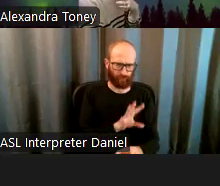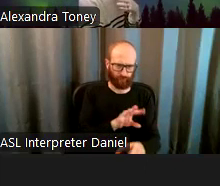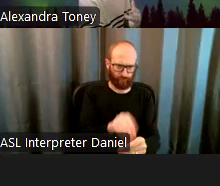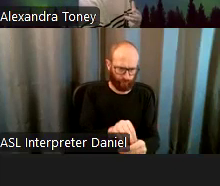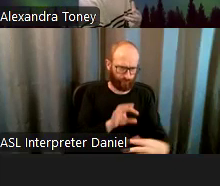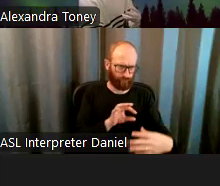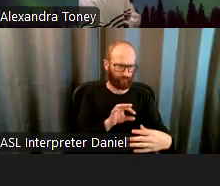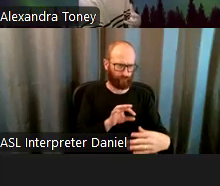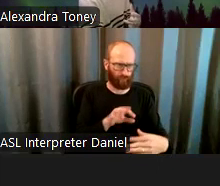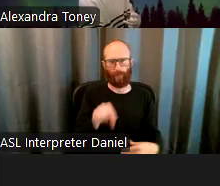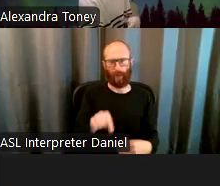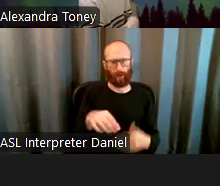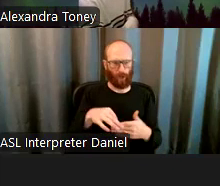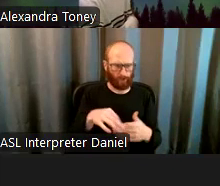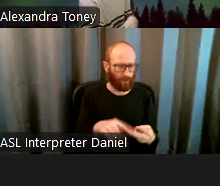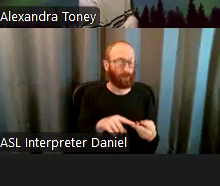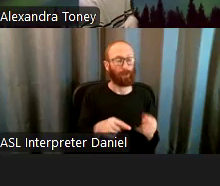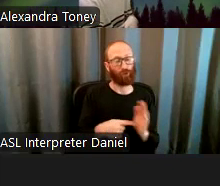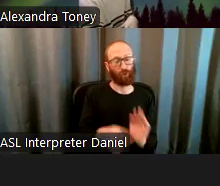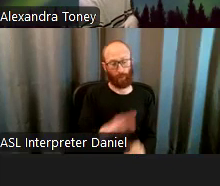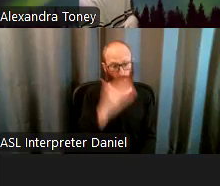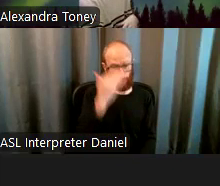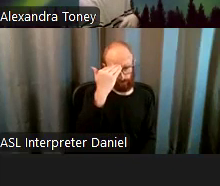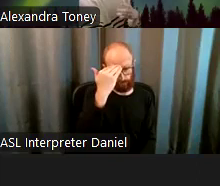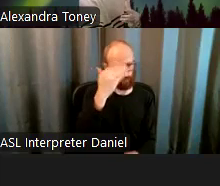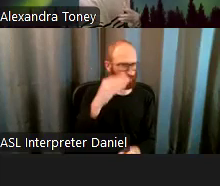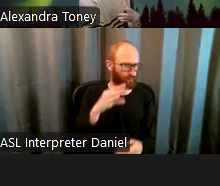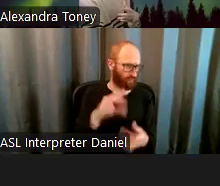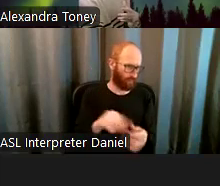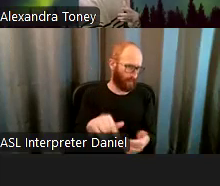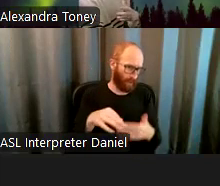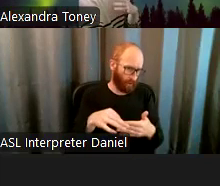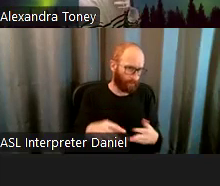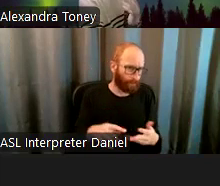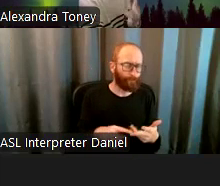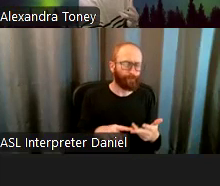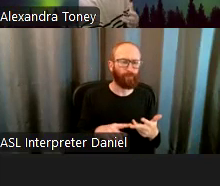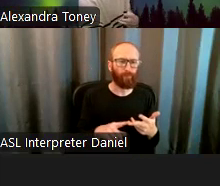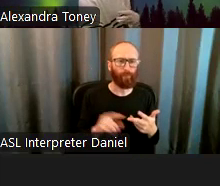they know in the content, and also the content is shown to students